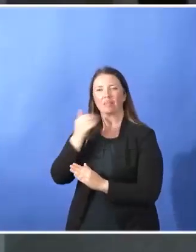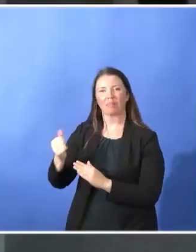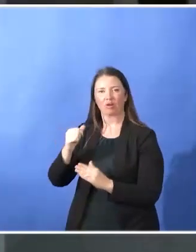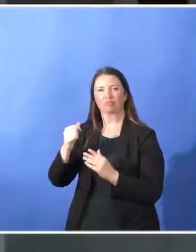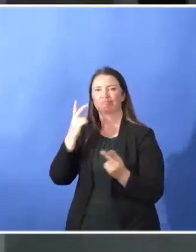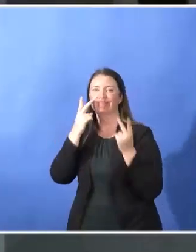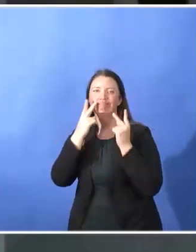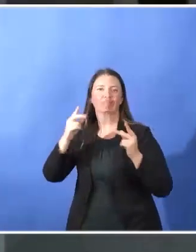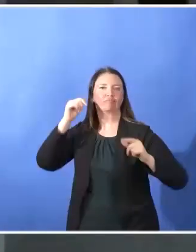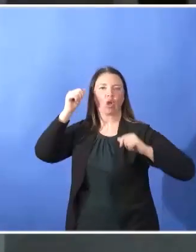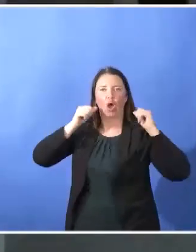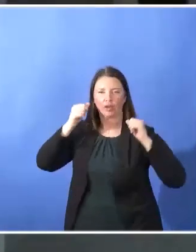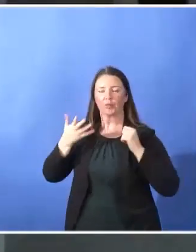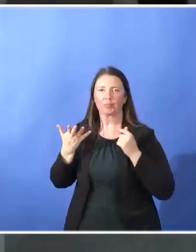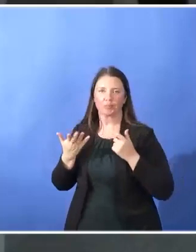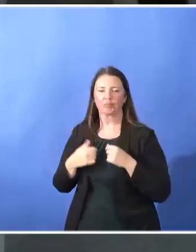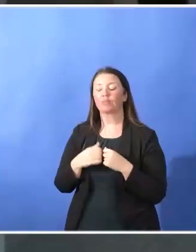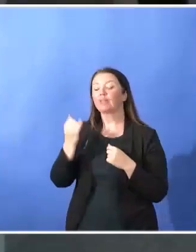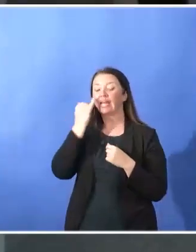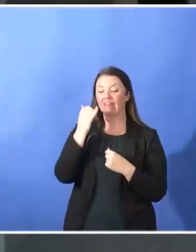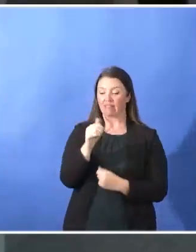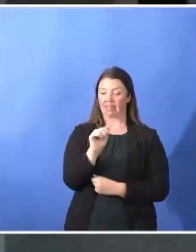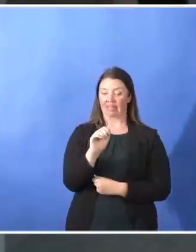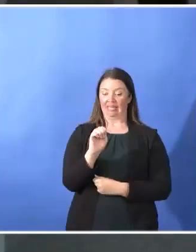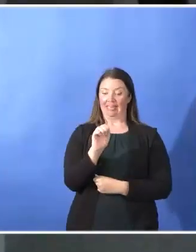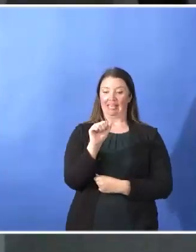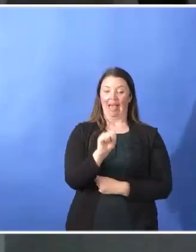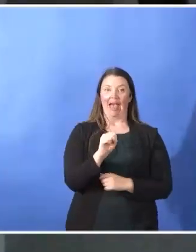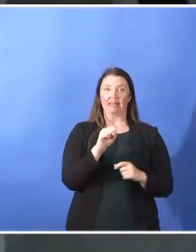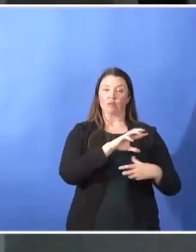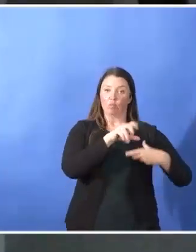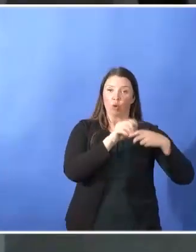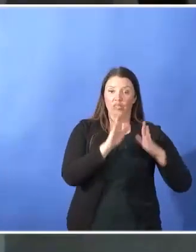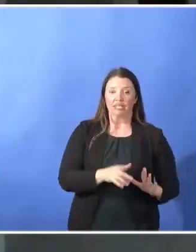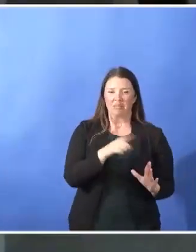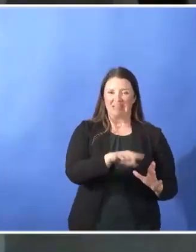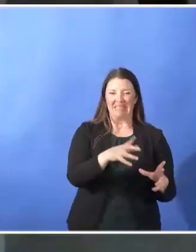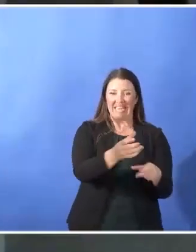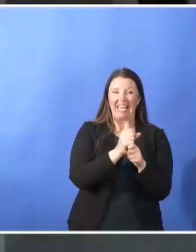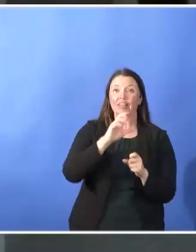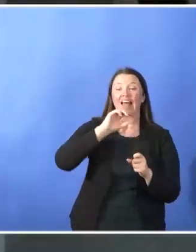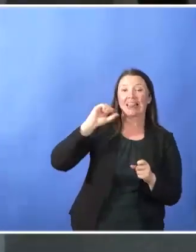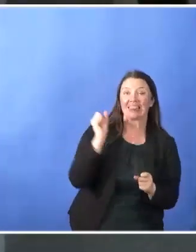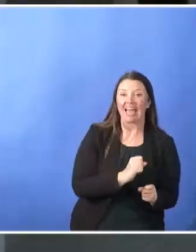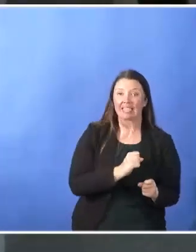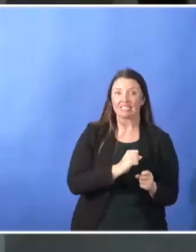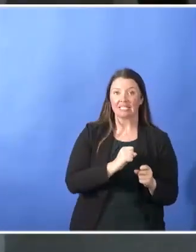IF IT RECEIVES A LEGACY FORMAT MESSAGE, IT MUST CHECK THE SYSTEM TO SEE IF A DUPLICATE ALERT IS AVAILABLE IN CAP